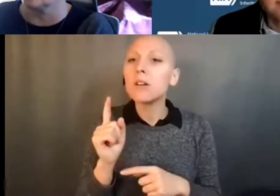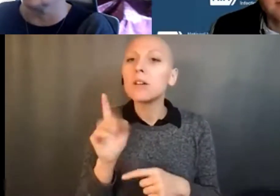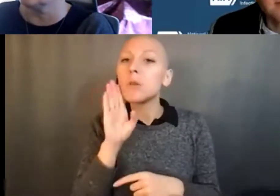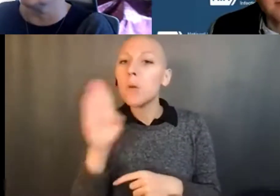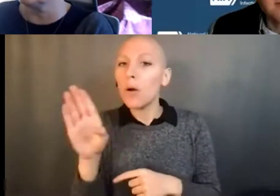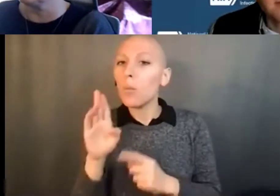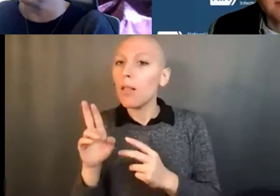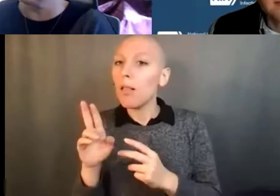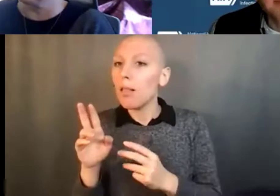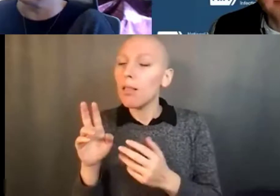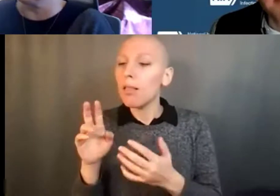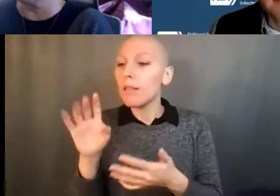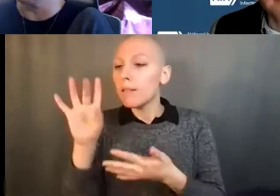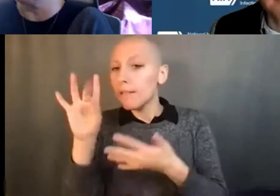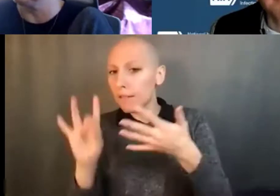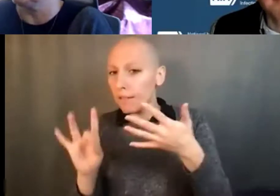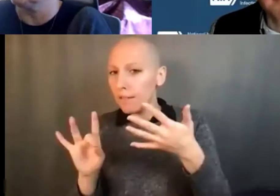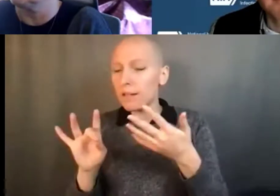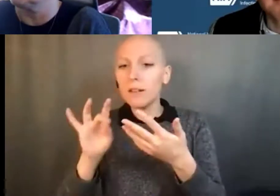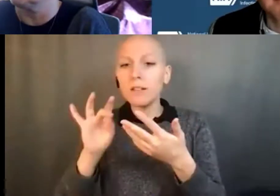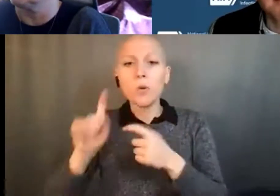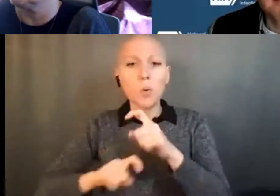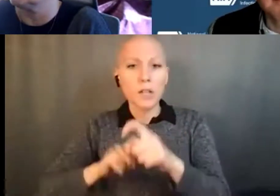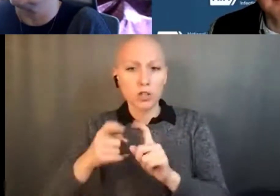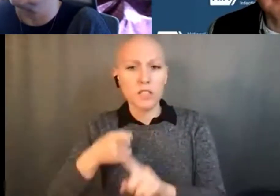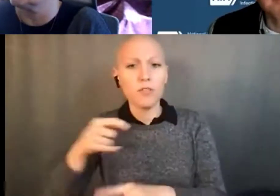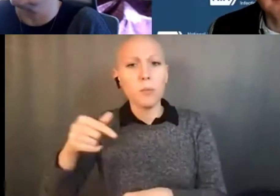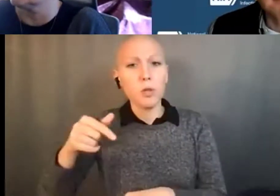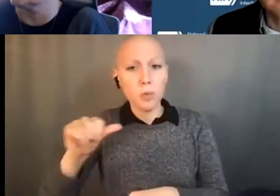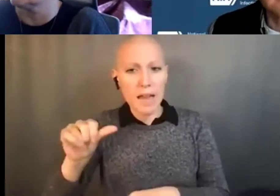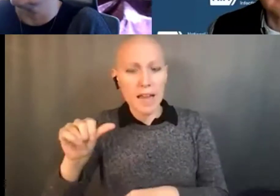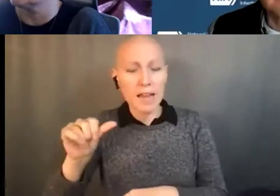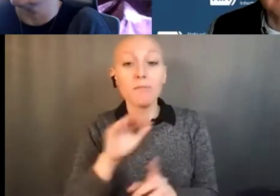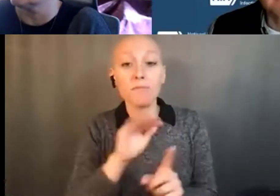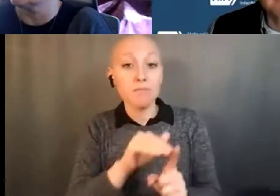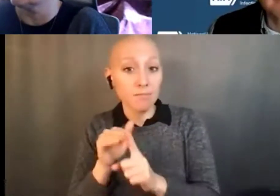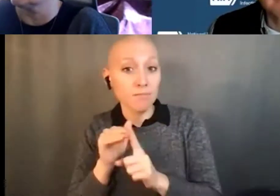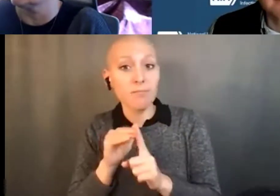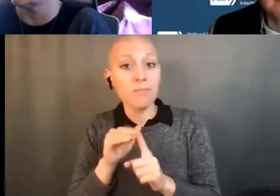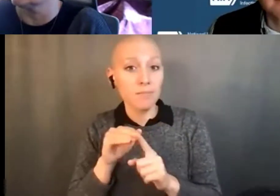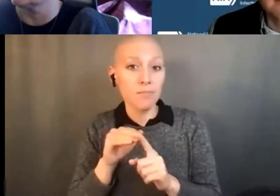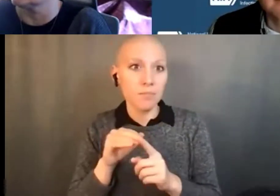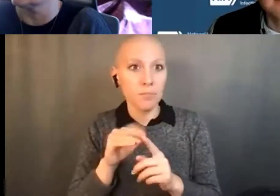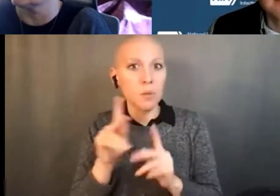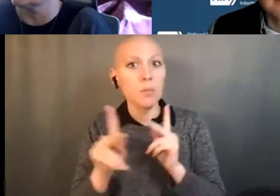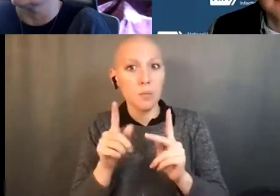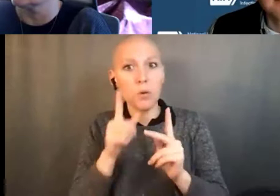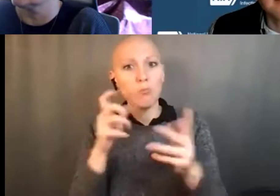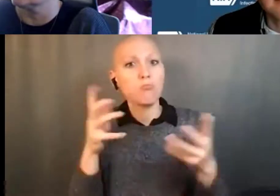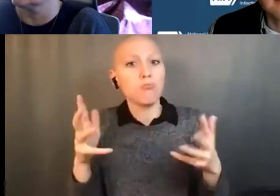Reminder to those who have been entering questions